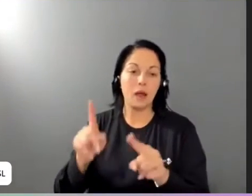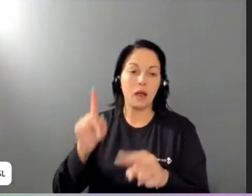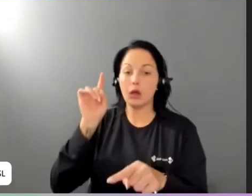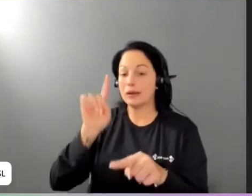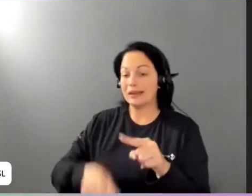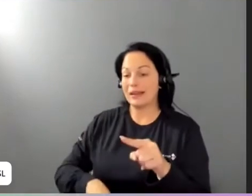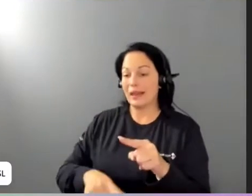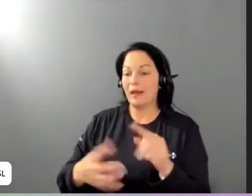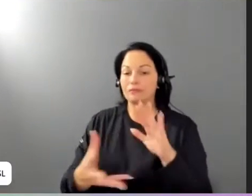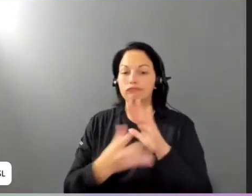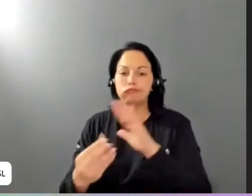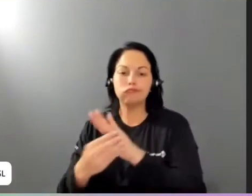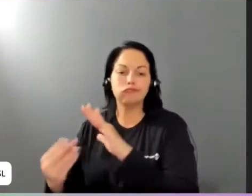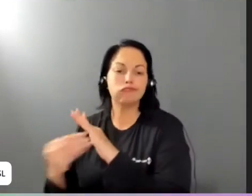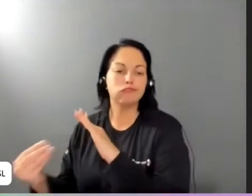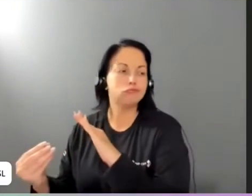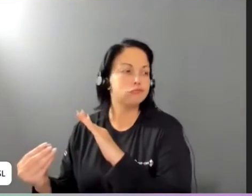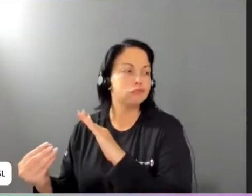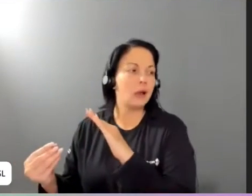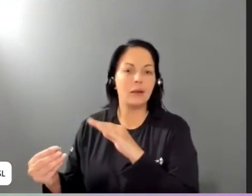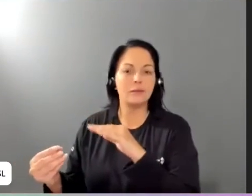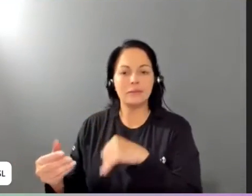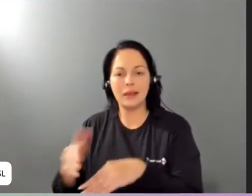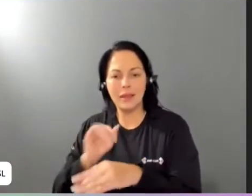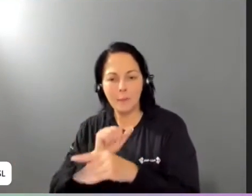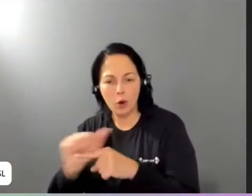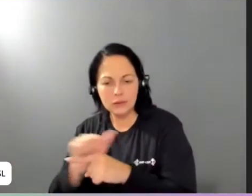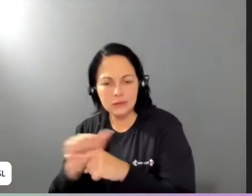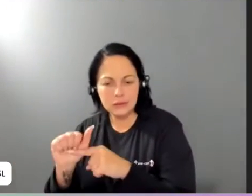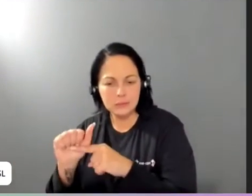That's what he called it. It's a in person doing great things, that department, and with